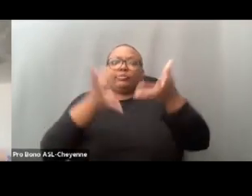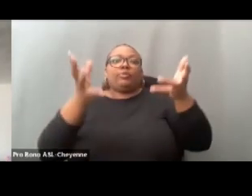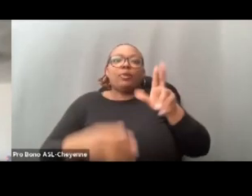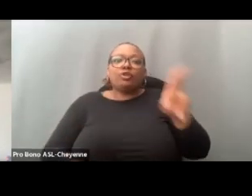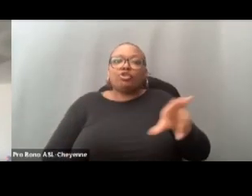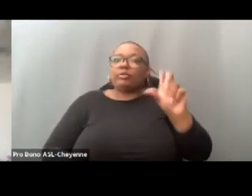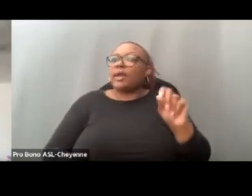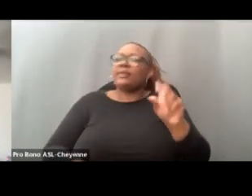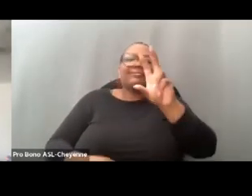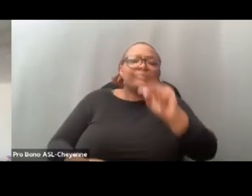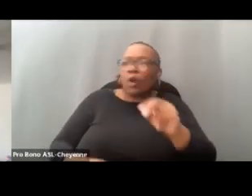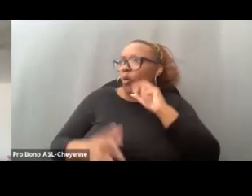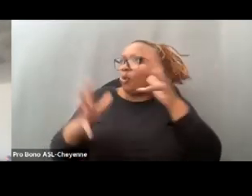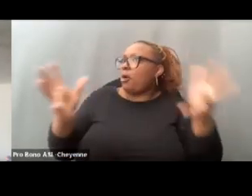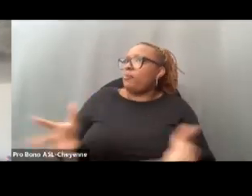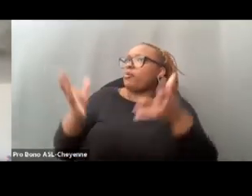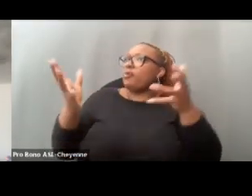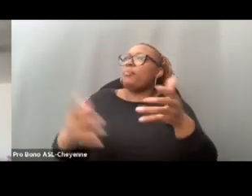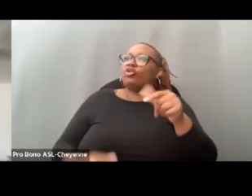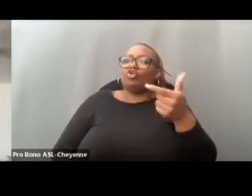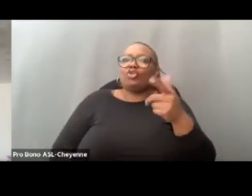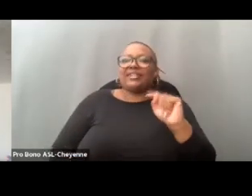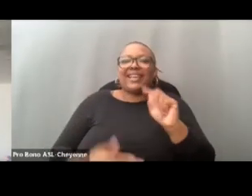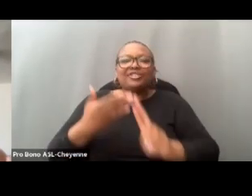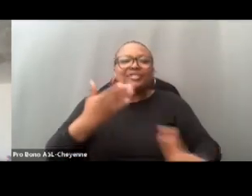or to promote Georgetown University.